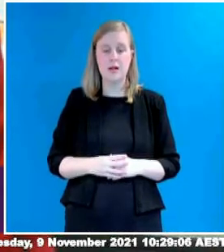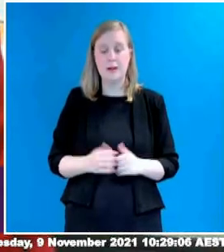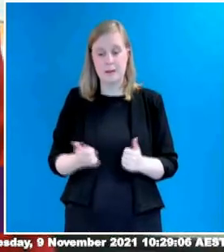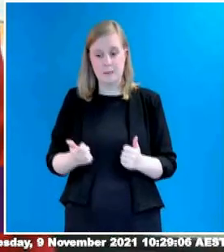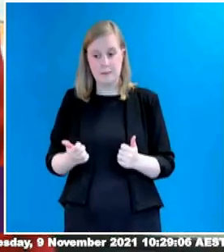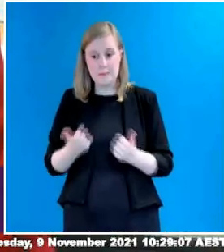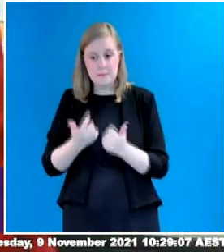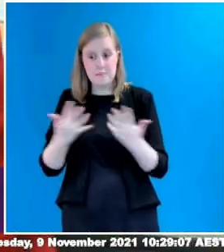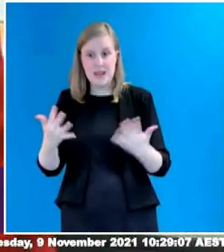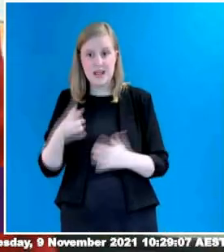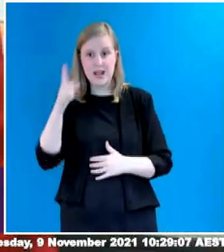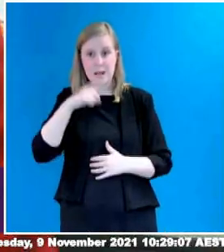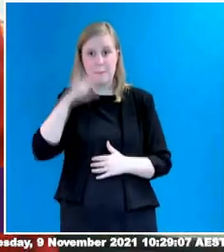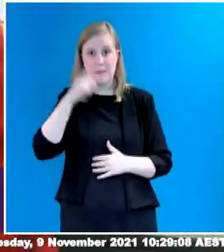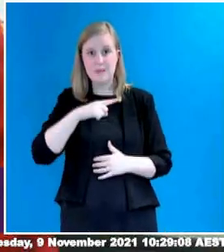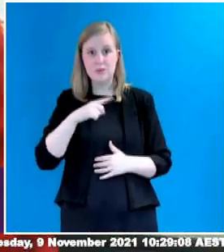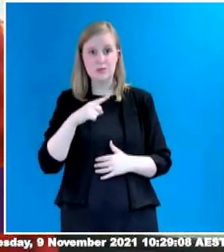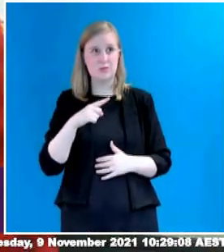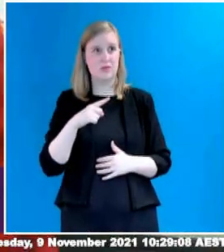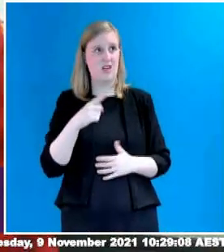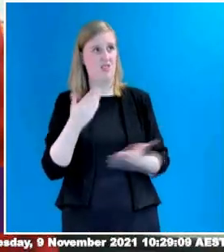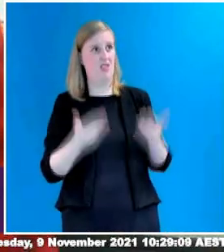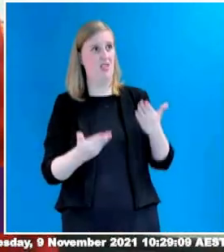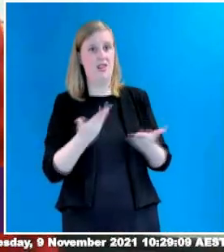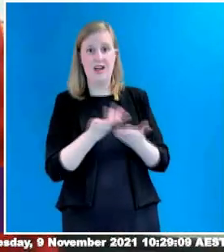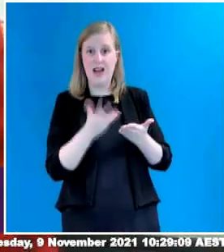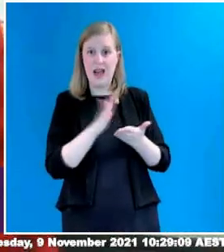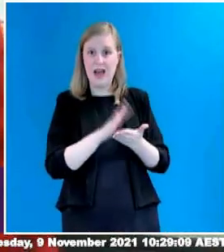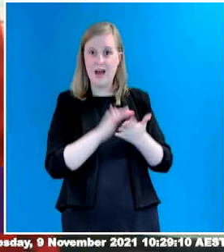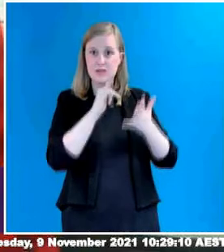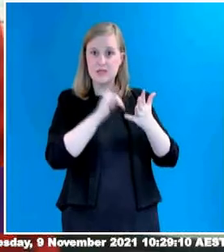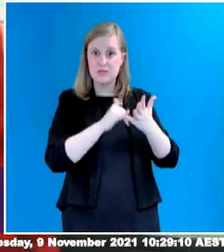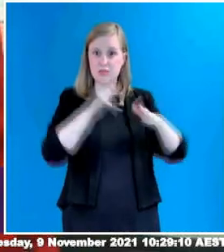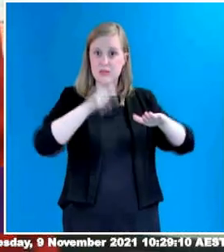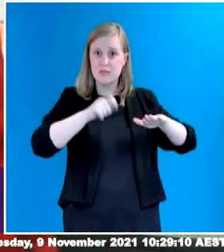I would have thought even more out of reach to people with disability, having